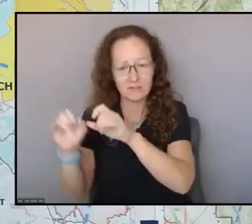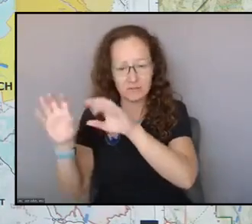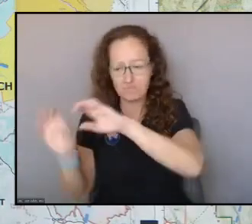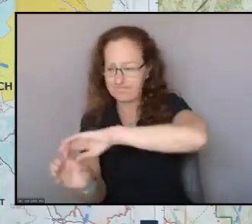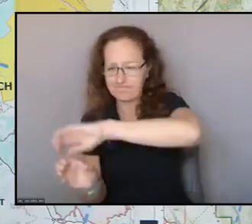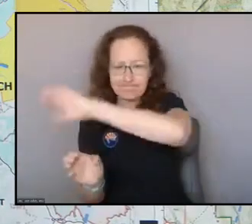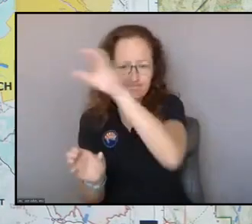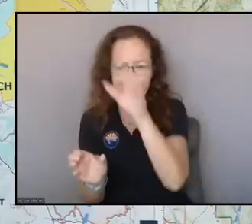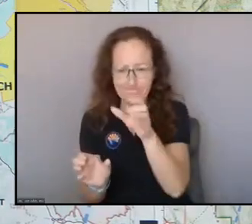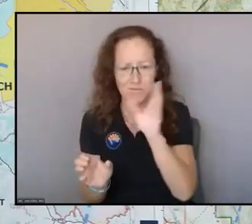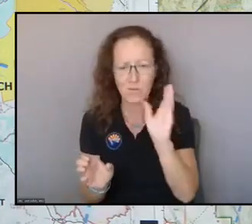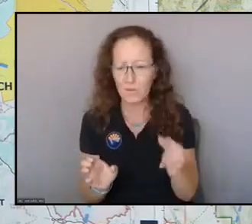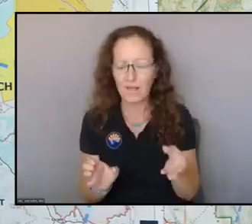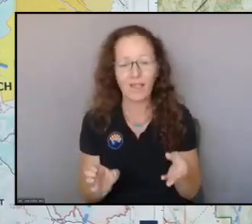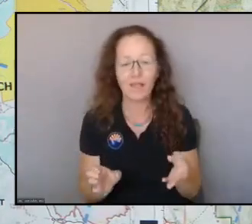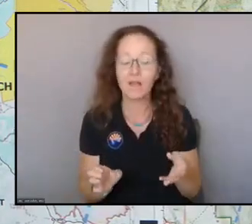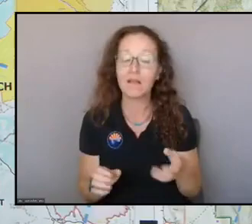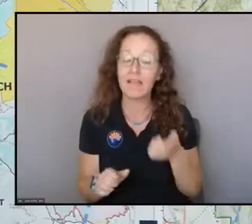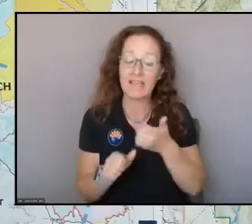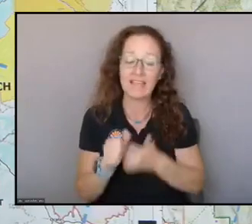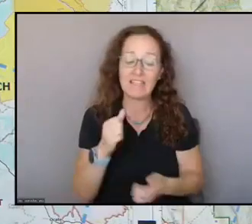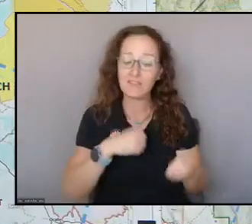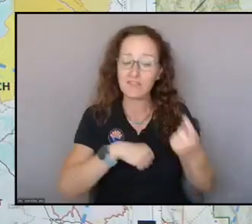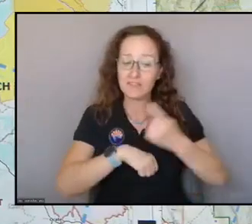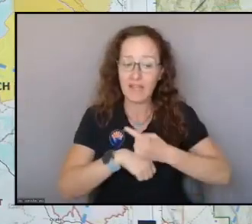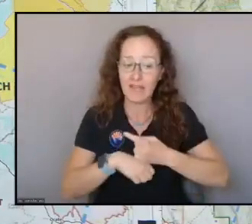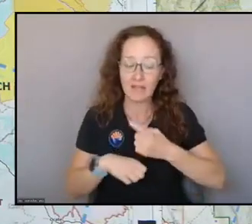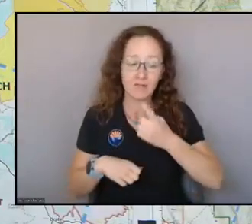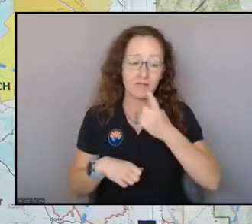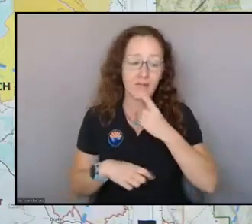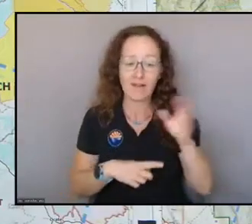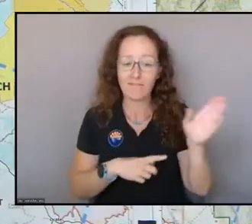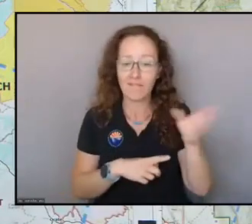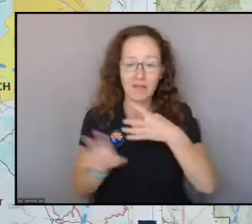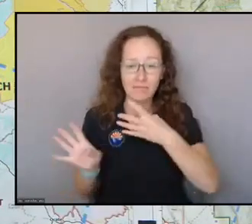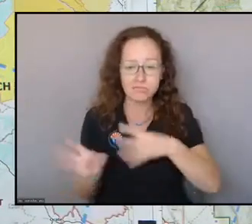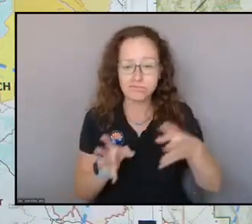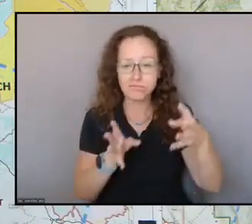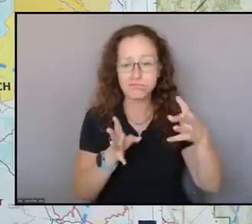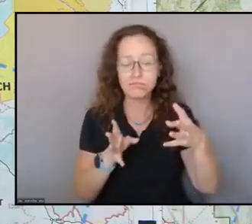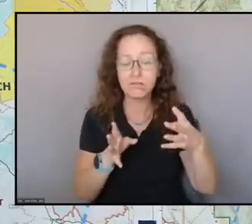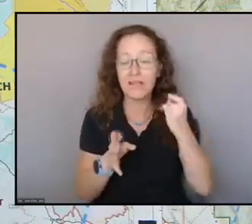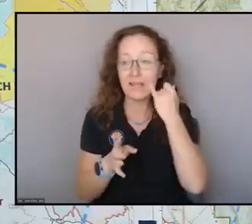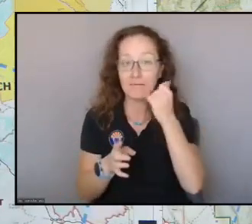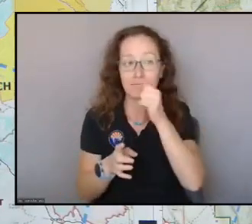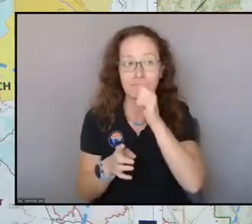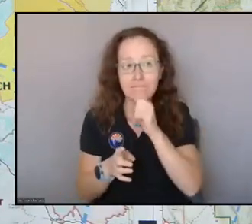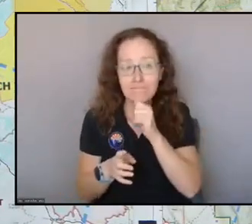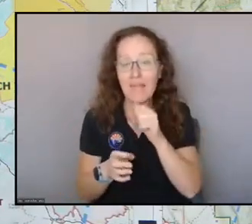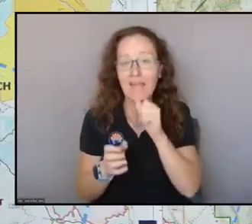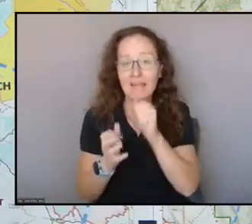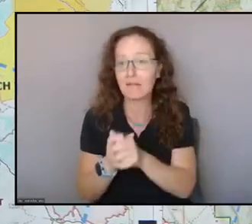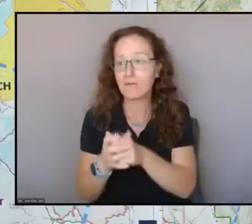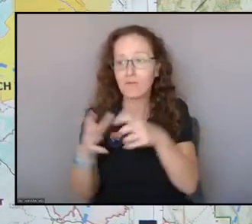THESE WINDY RED FLAG DAYS WE CAN GET THROUGH WITHOUT A LOT OF FIRE GROWTH JUST GIVES FIREFIGHTERS MORE